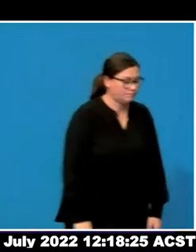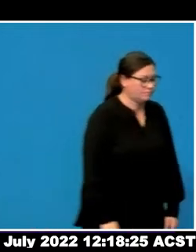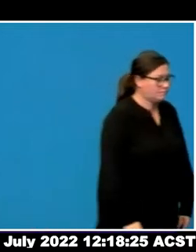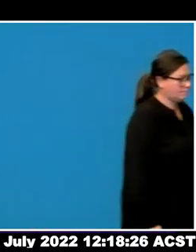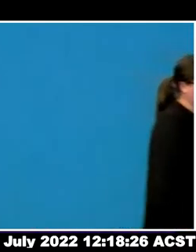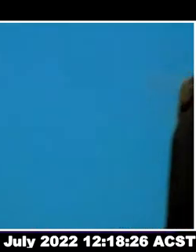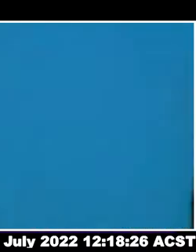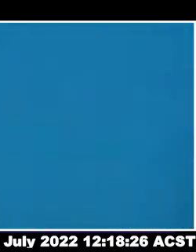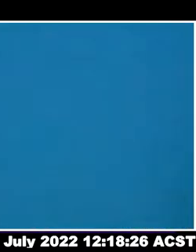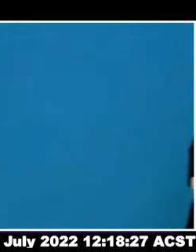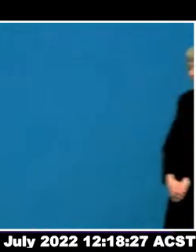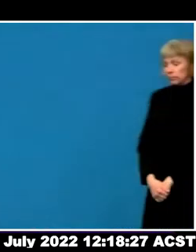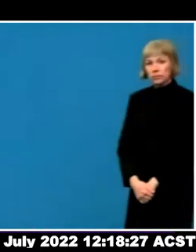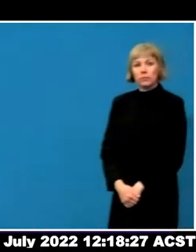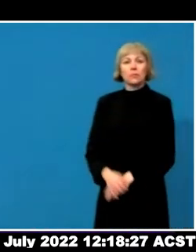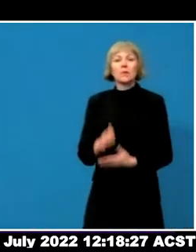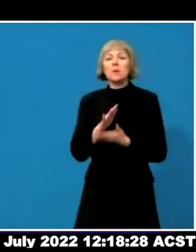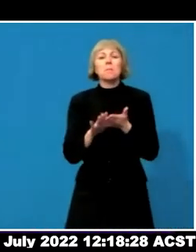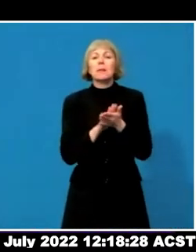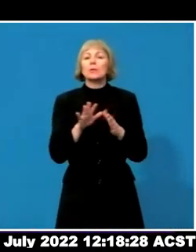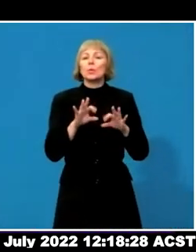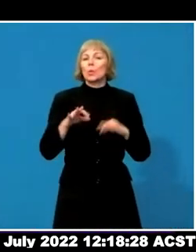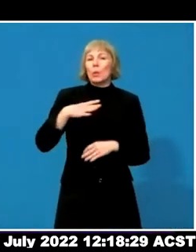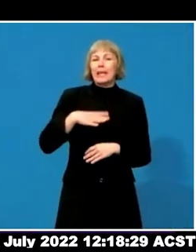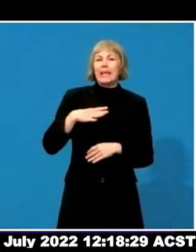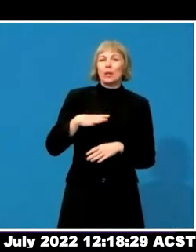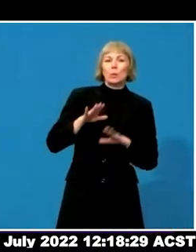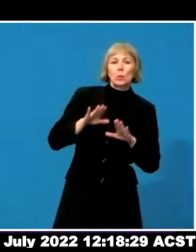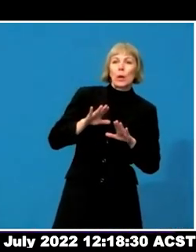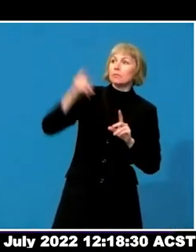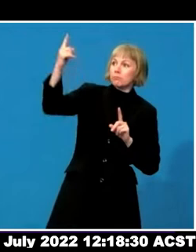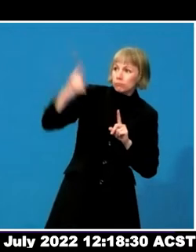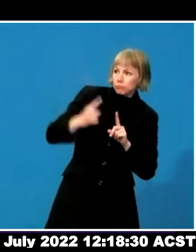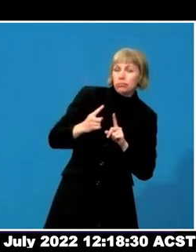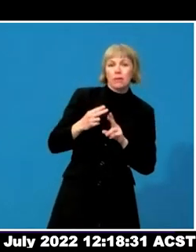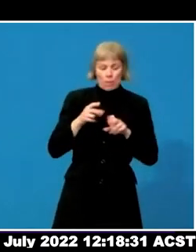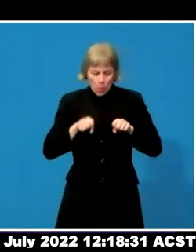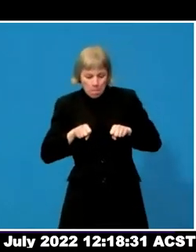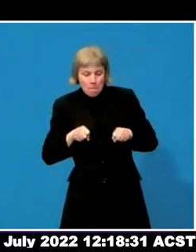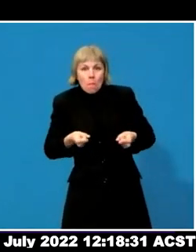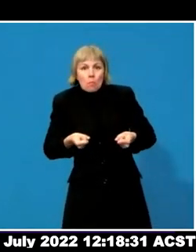Yeah. MS TARRAGO: But you didn't have a scooter for a little while.